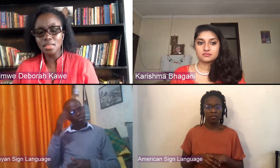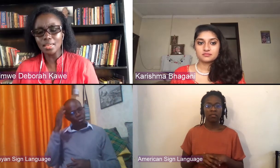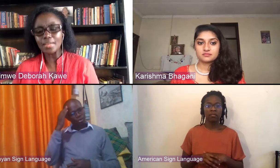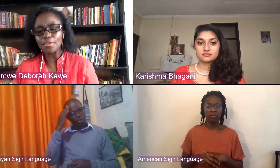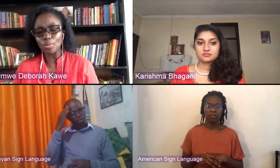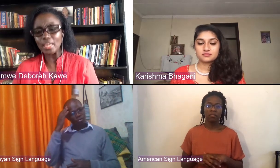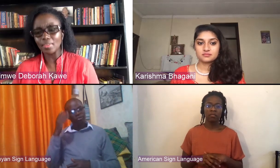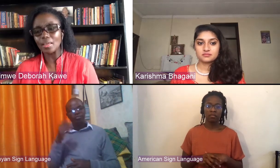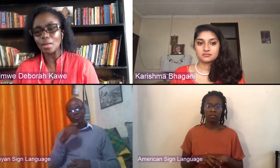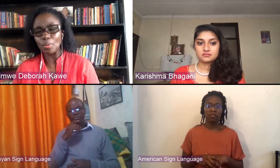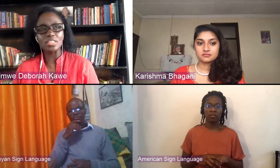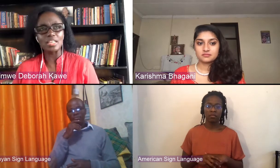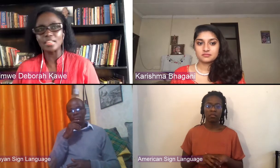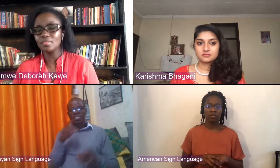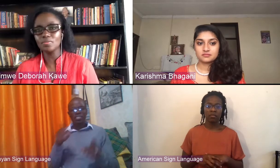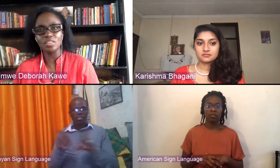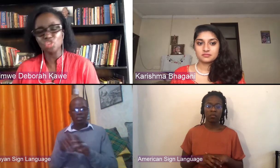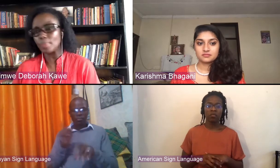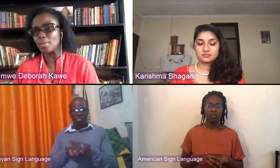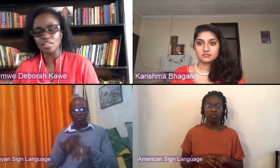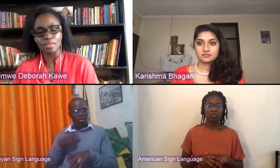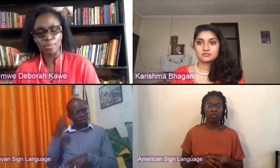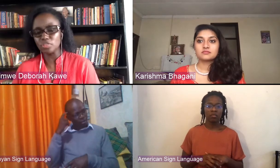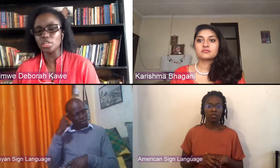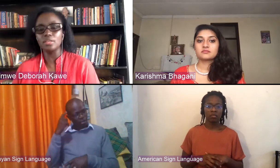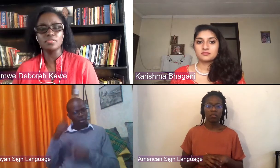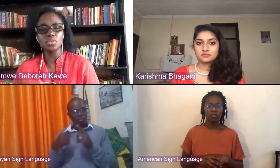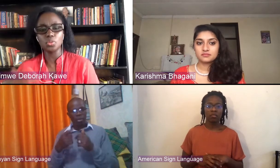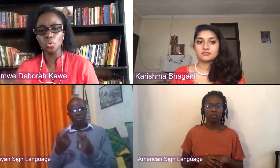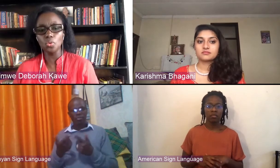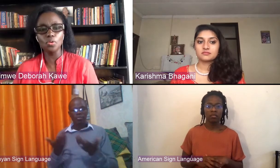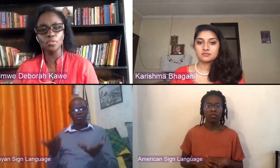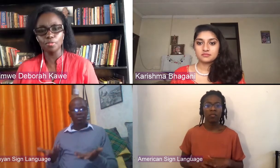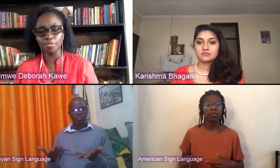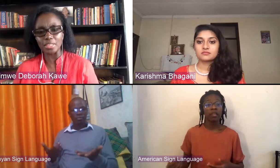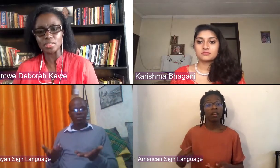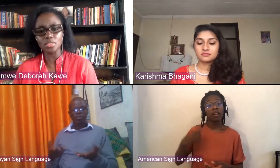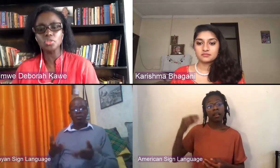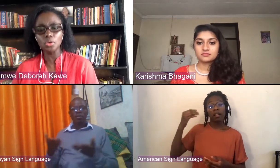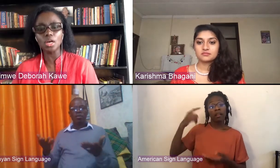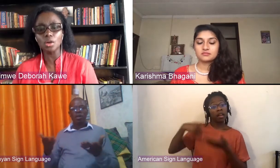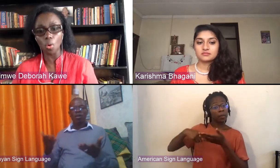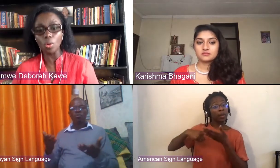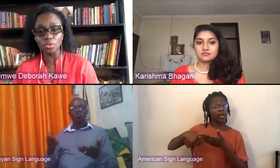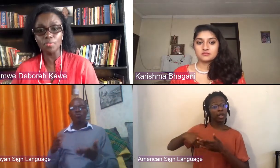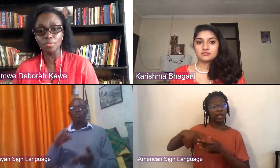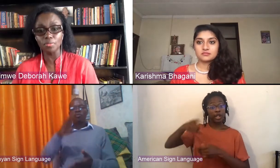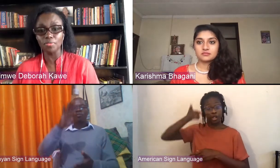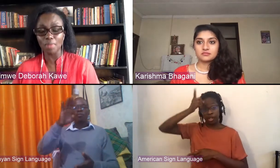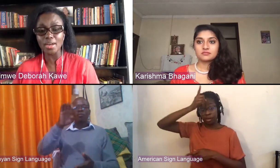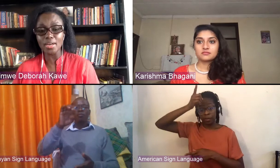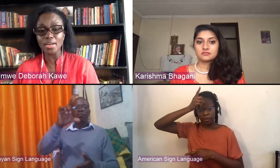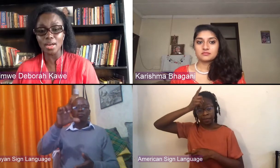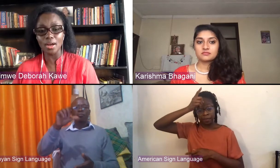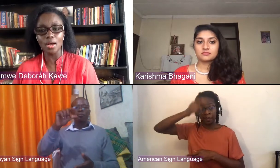like when I think about like the Germans and the Belgians who first took hold of Rwanda